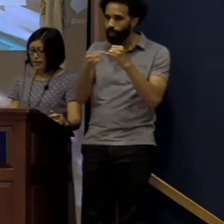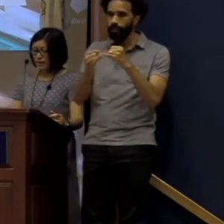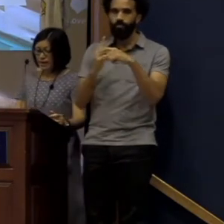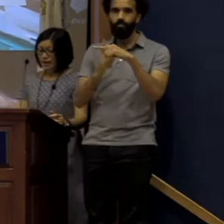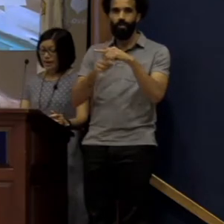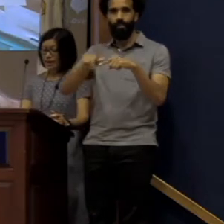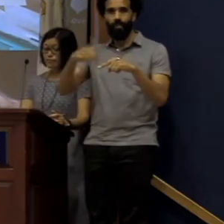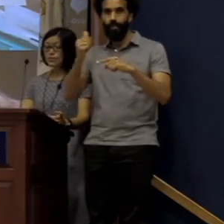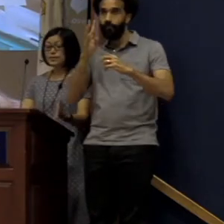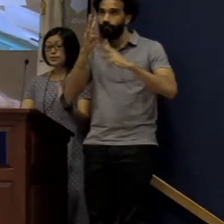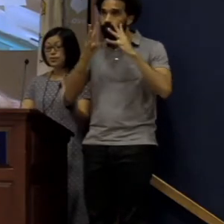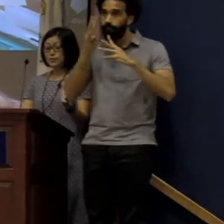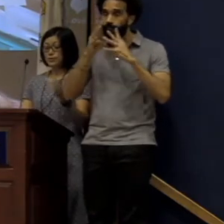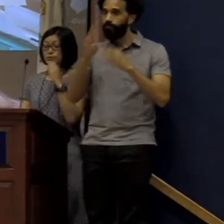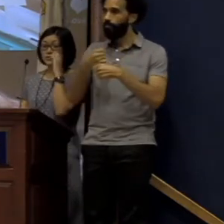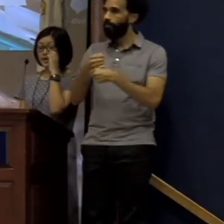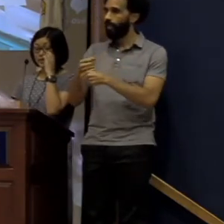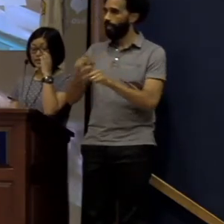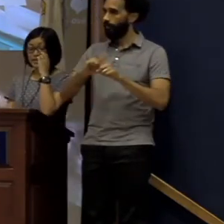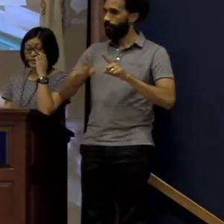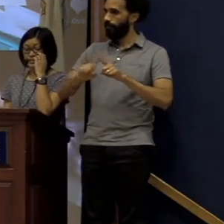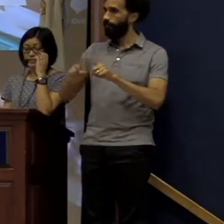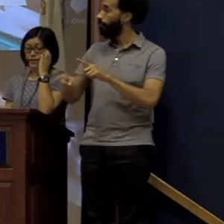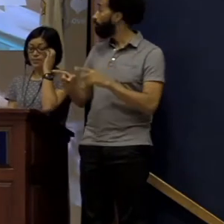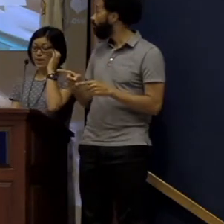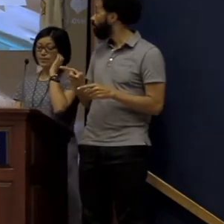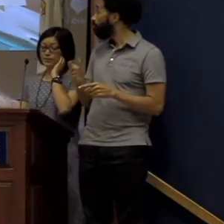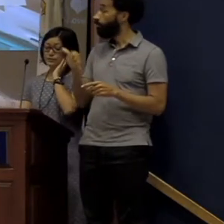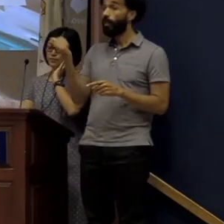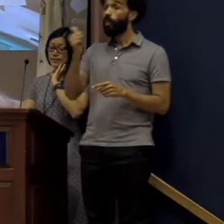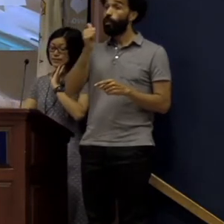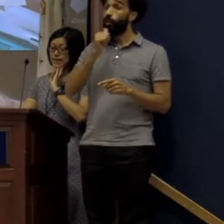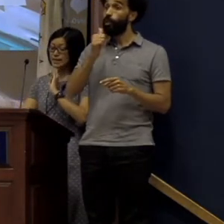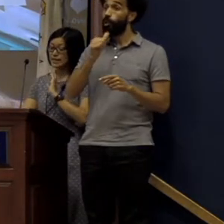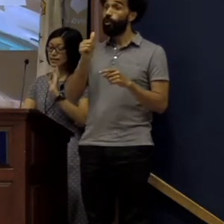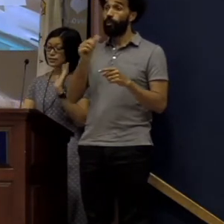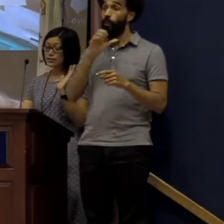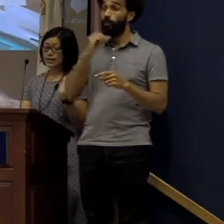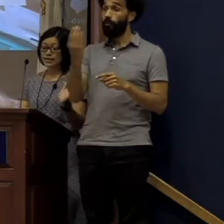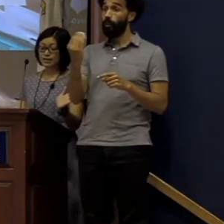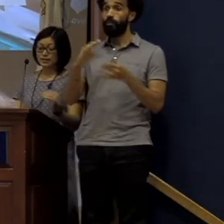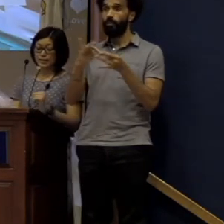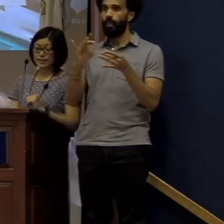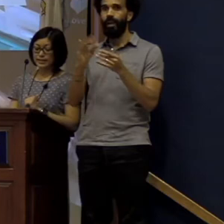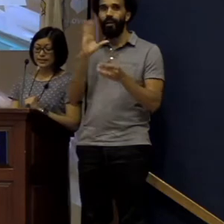It will be so beautiful with the LED lights. This is what Remy who was 14 said so they learned about circuits and